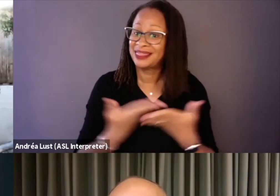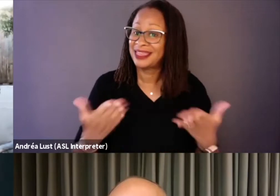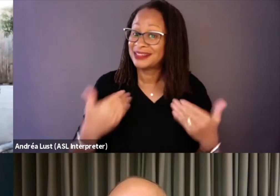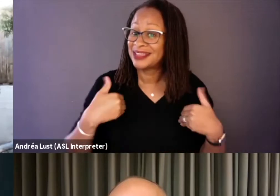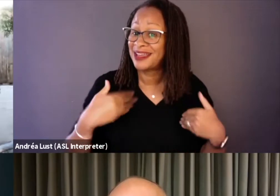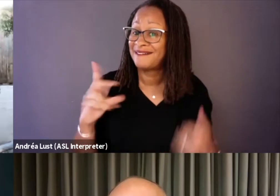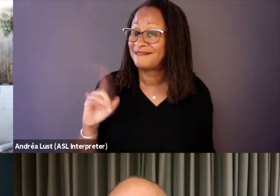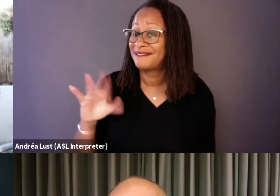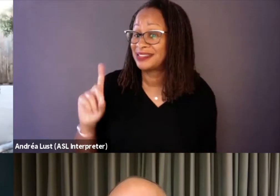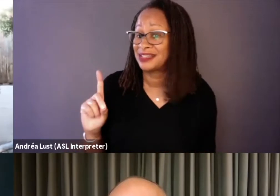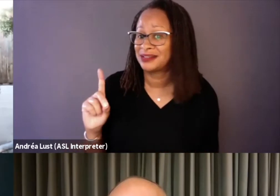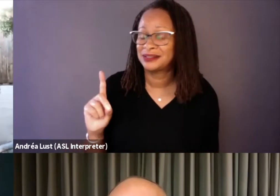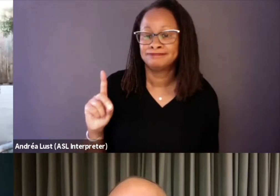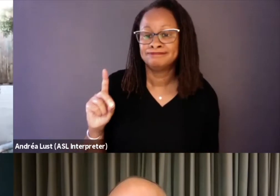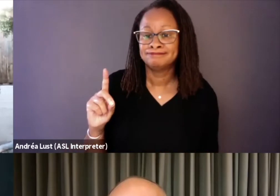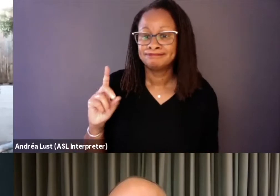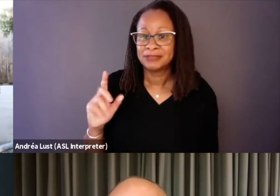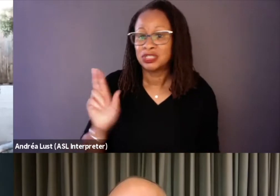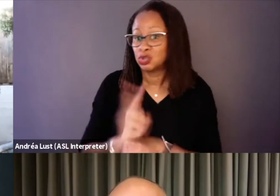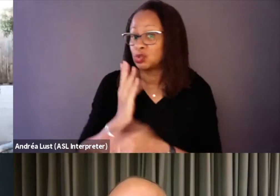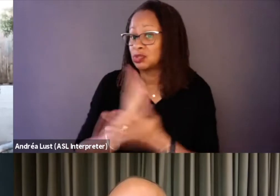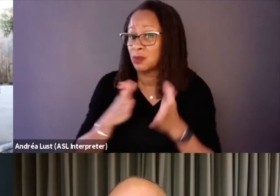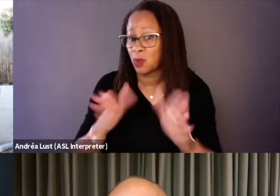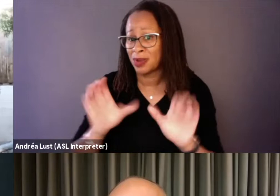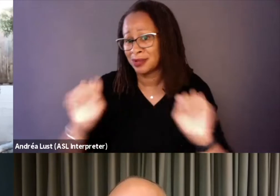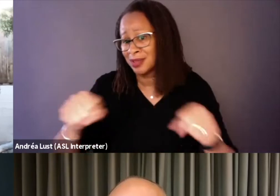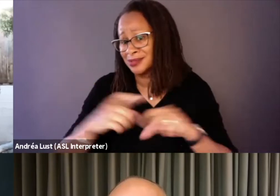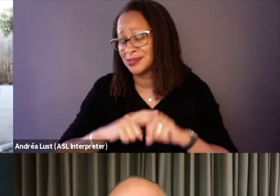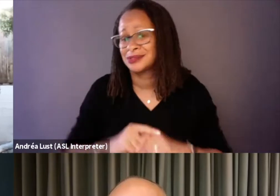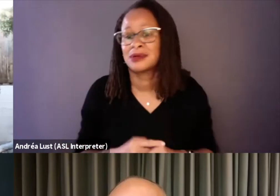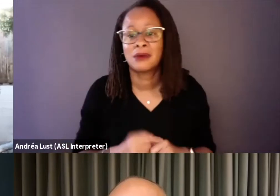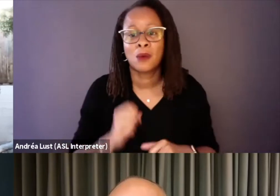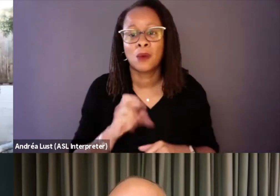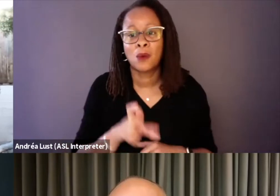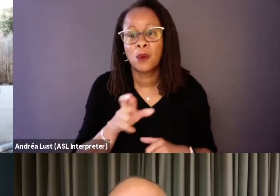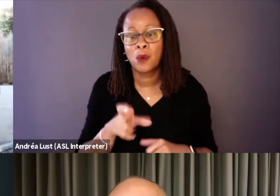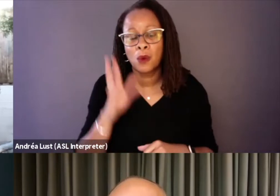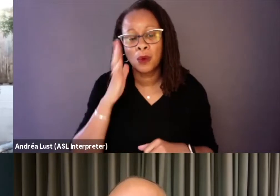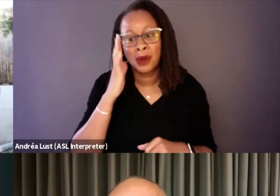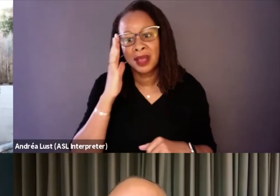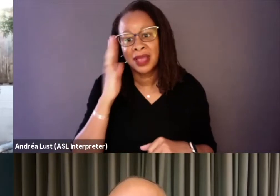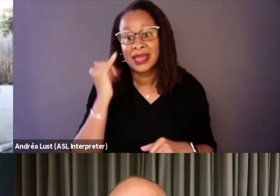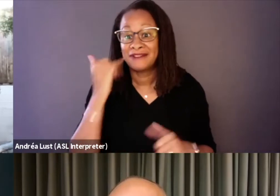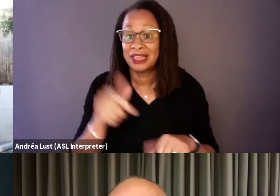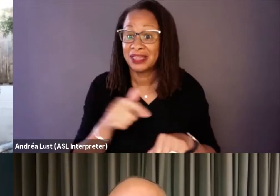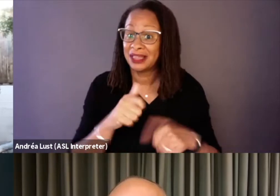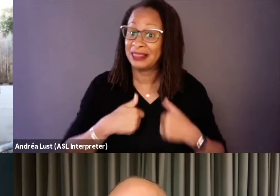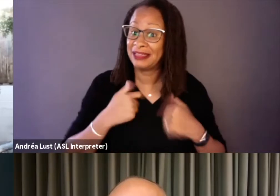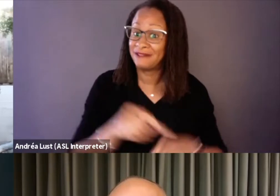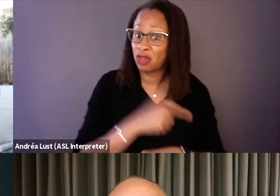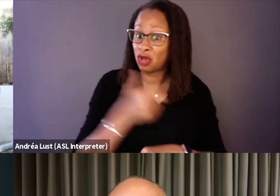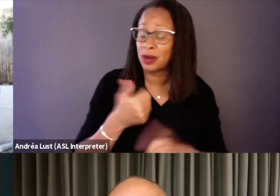that he either had used in some way, or, had he lived longer, he most definitely would have